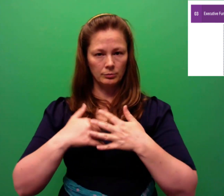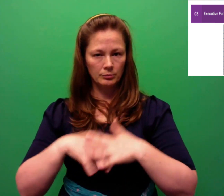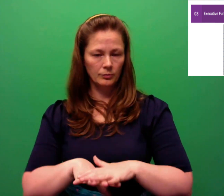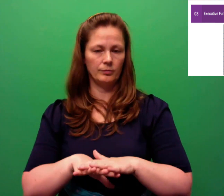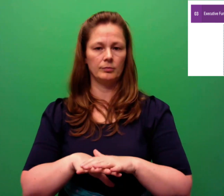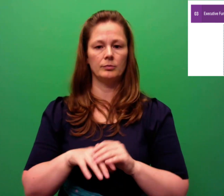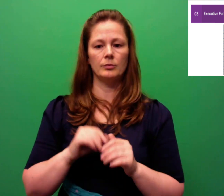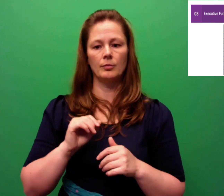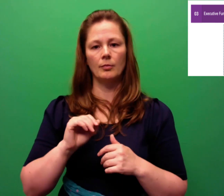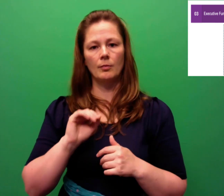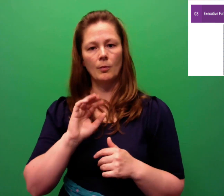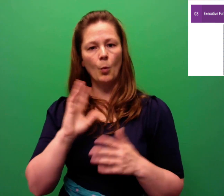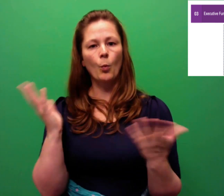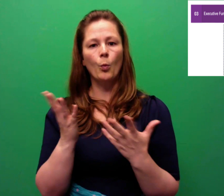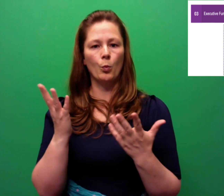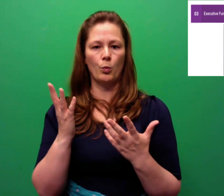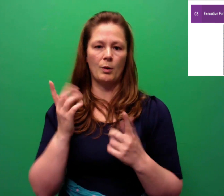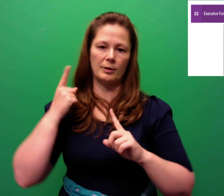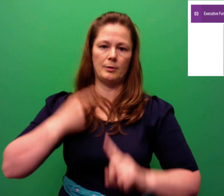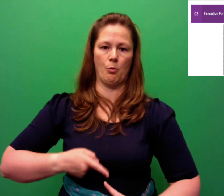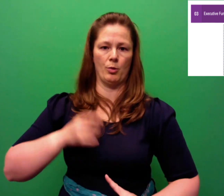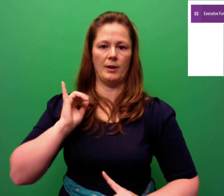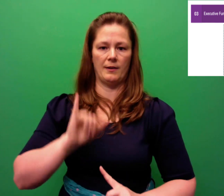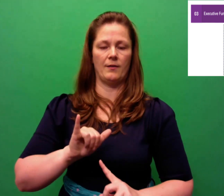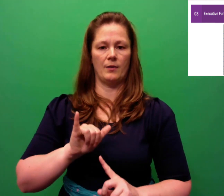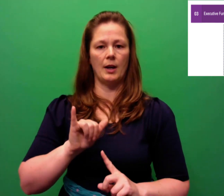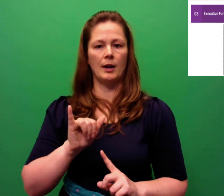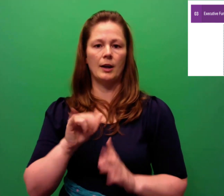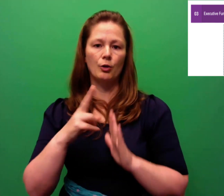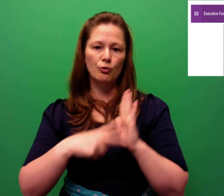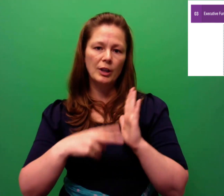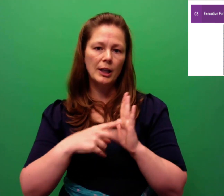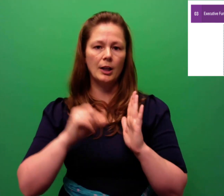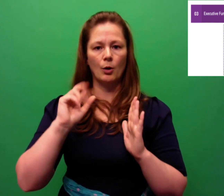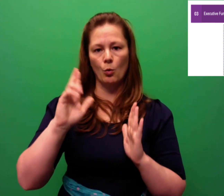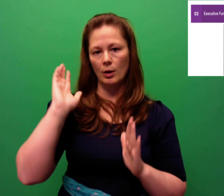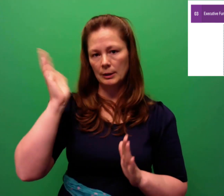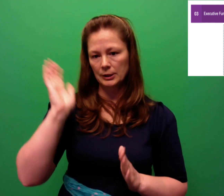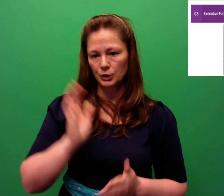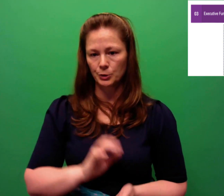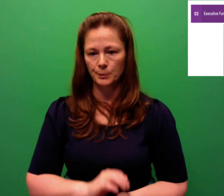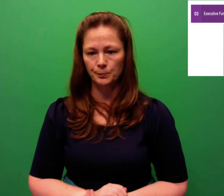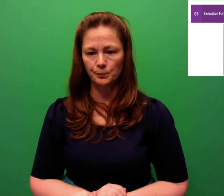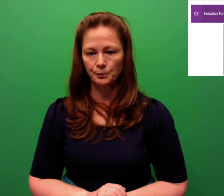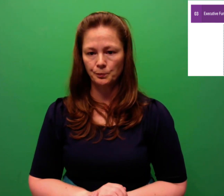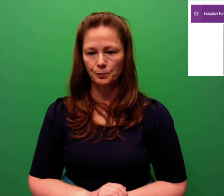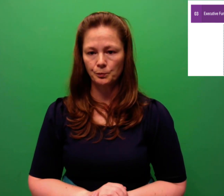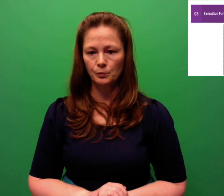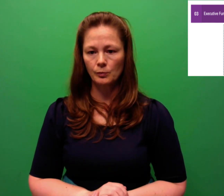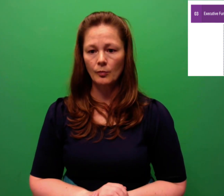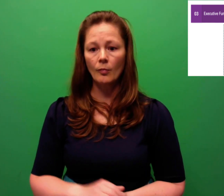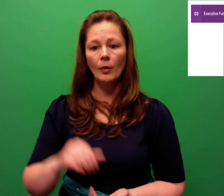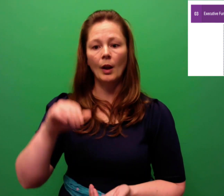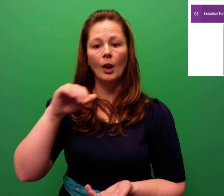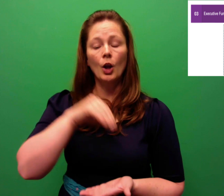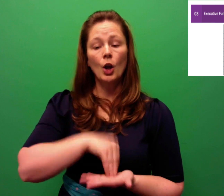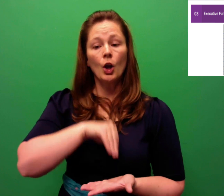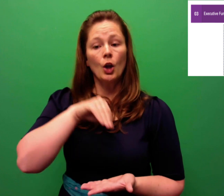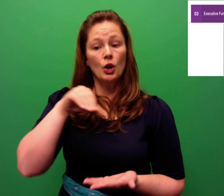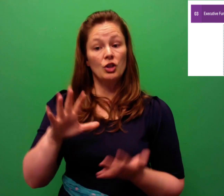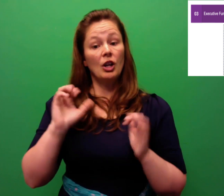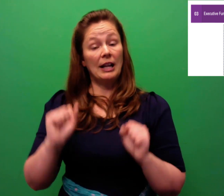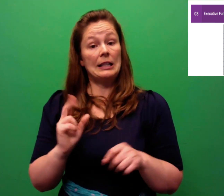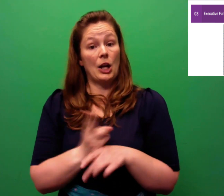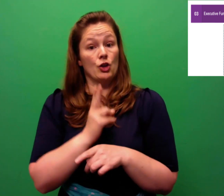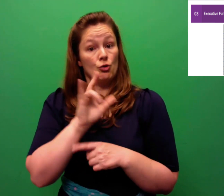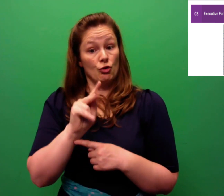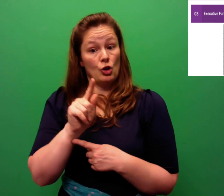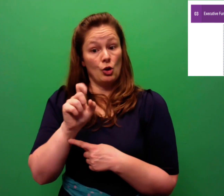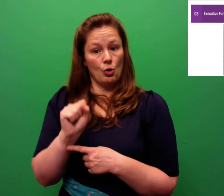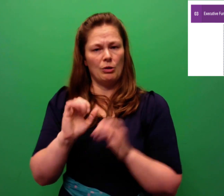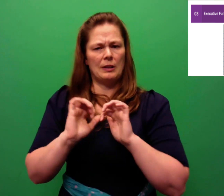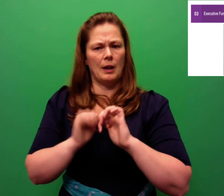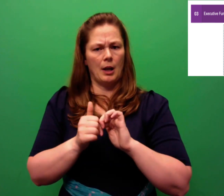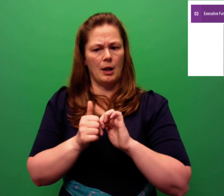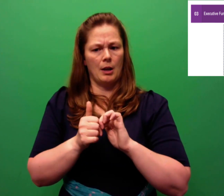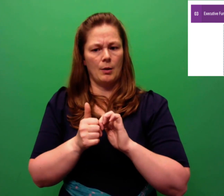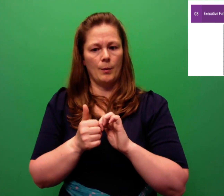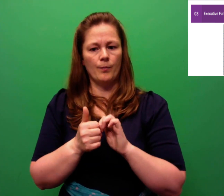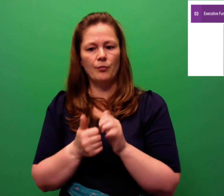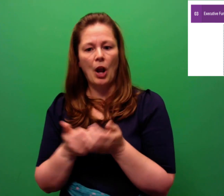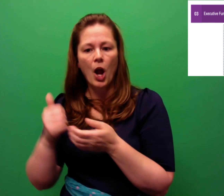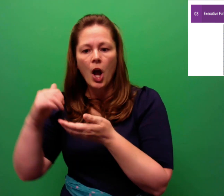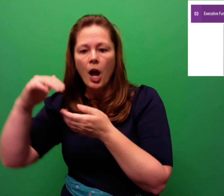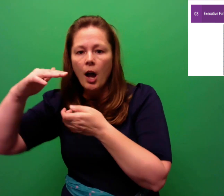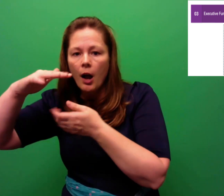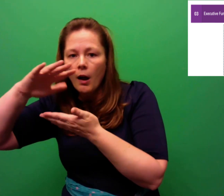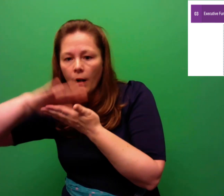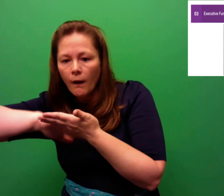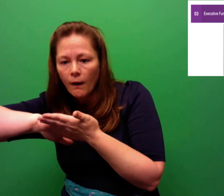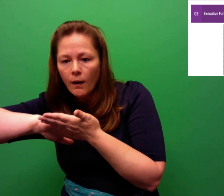the summary or synthesis. Students can then study the notes by covering up the